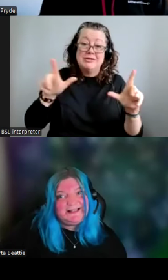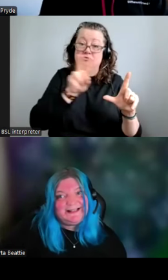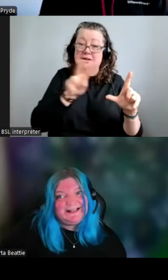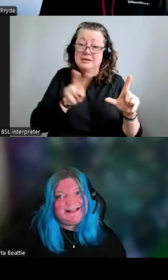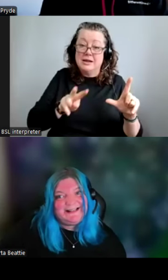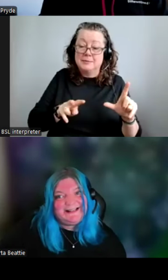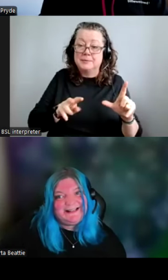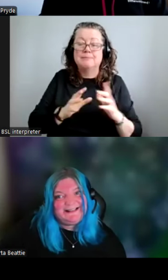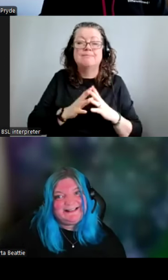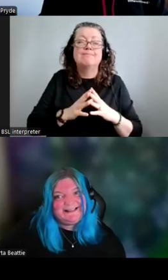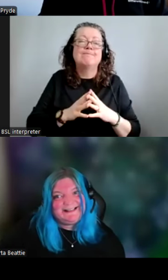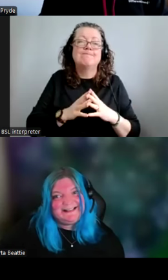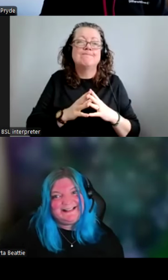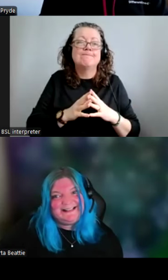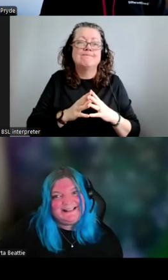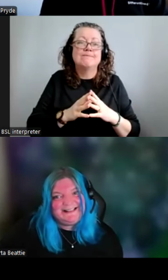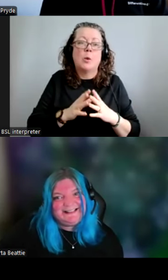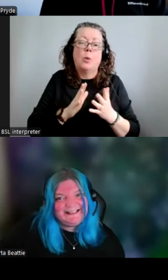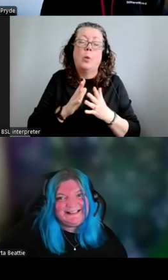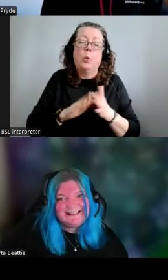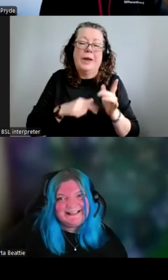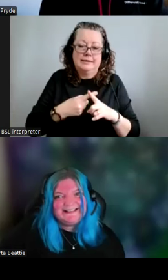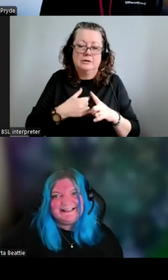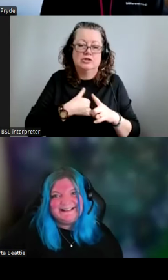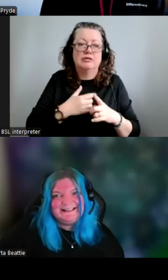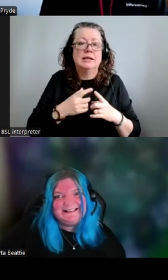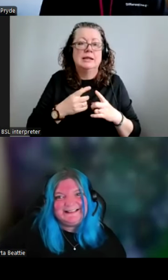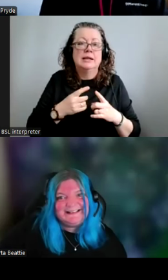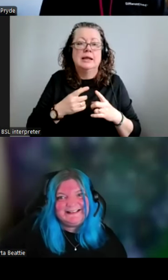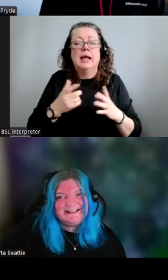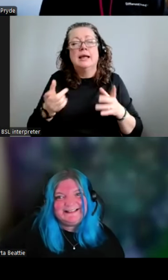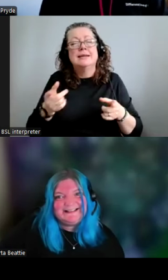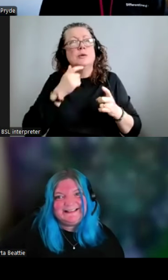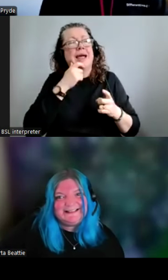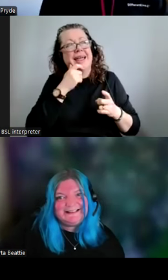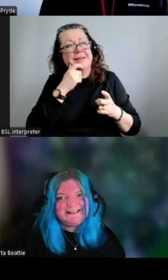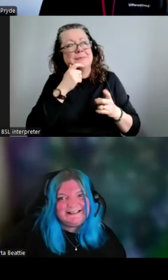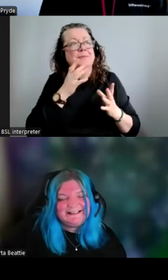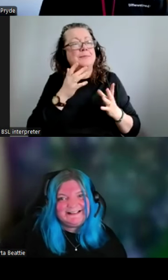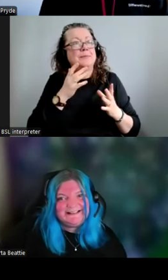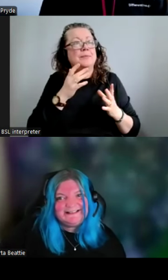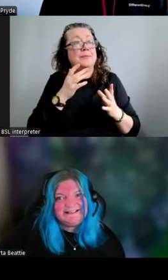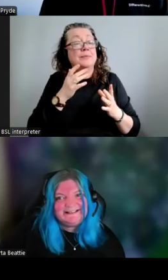In theory, it should. When it comes to visual designers, what I've found